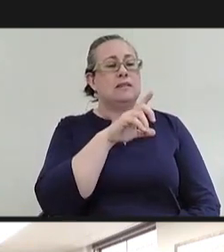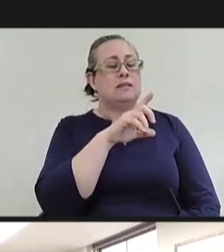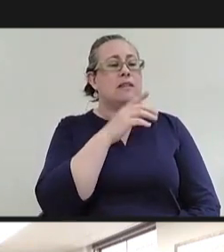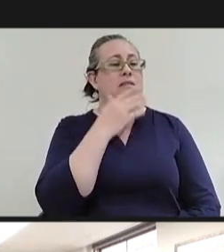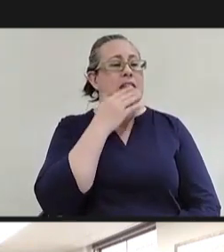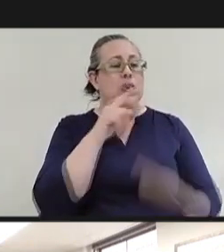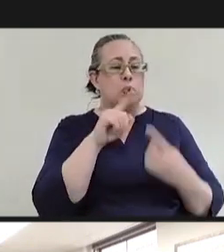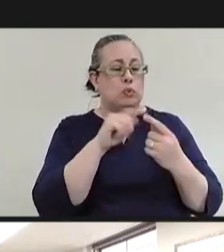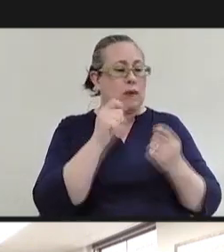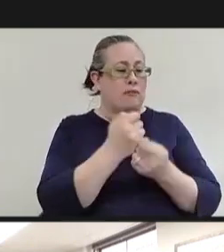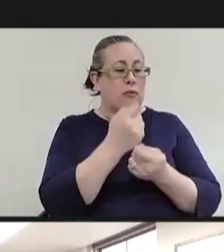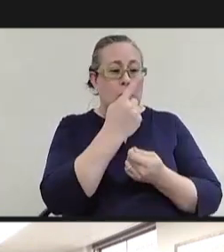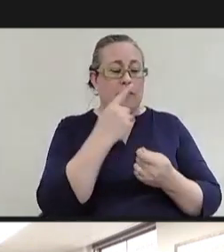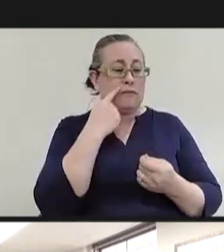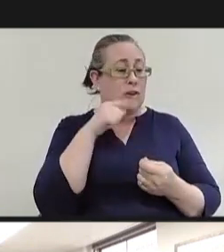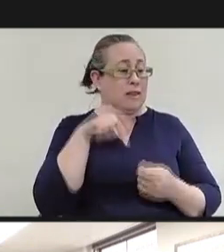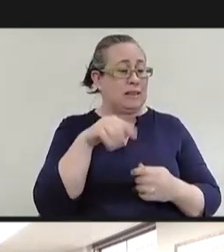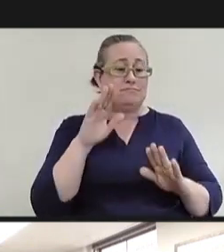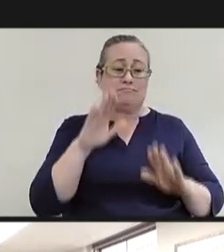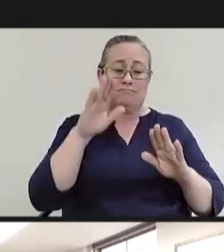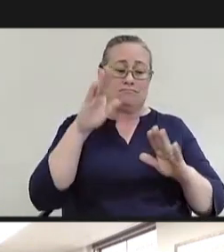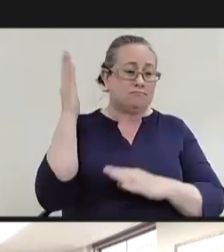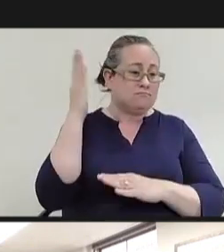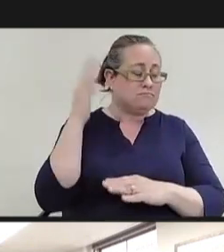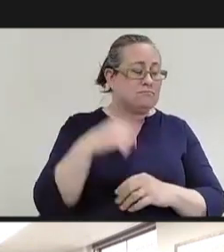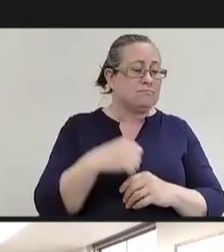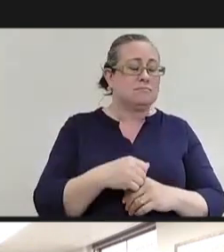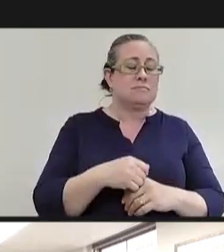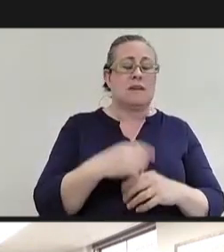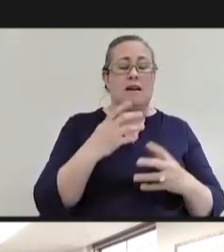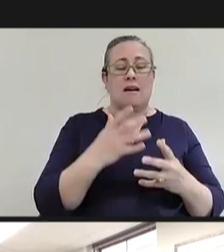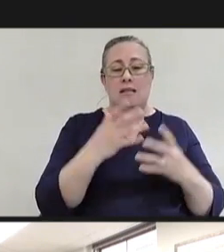for these great presentations. They will have so much for the information on how